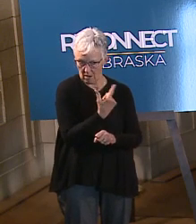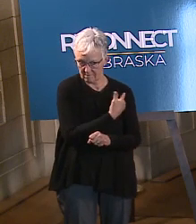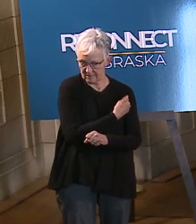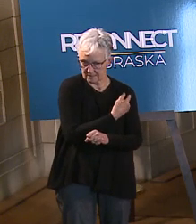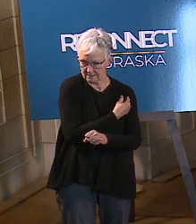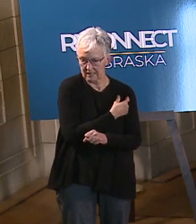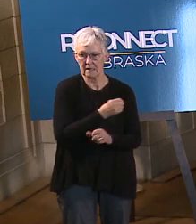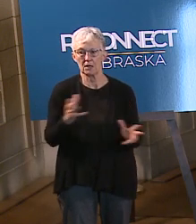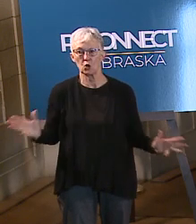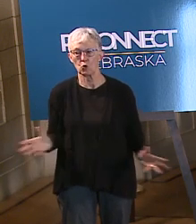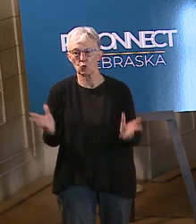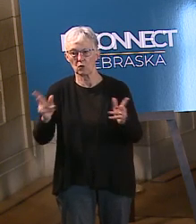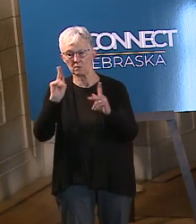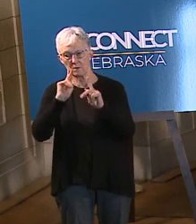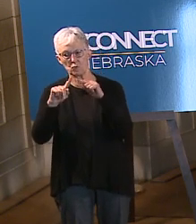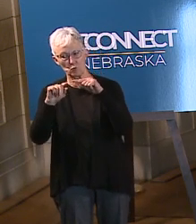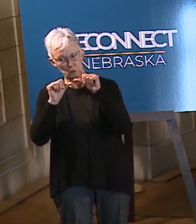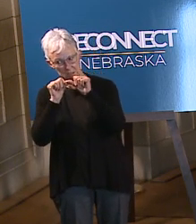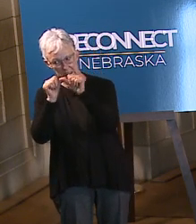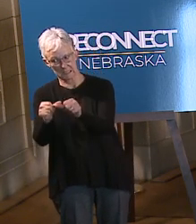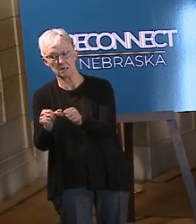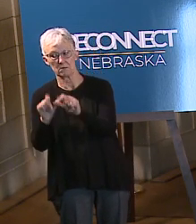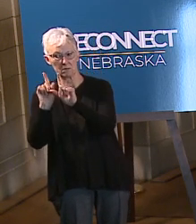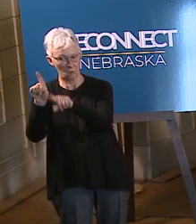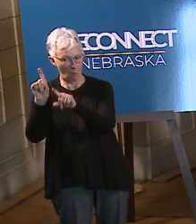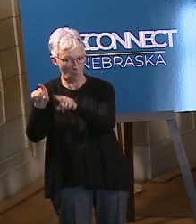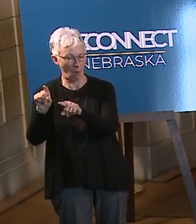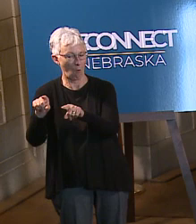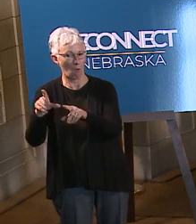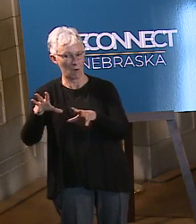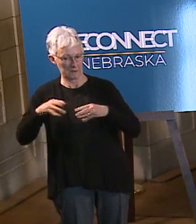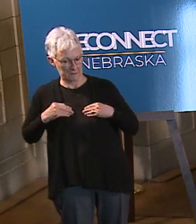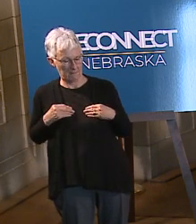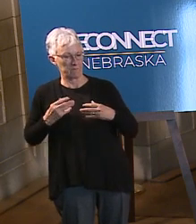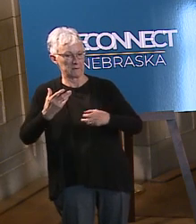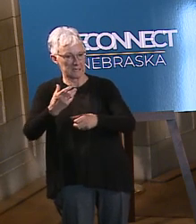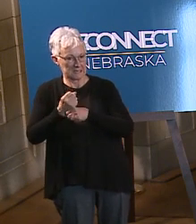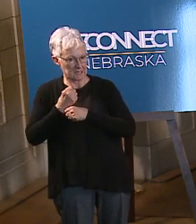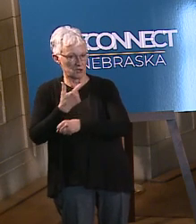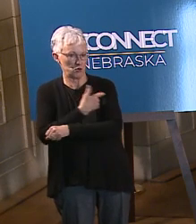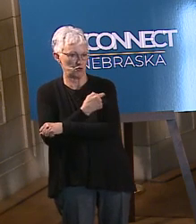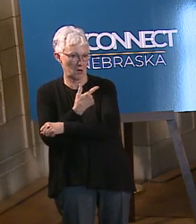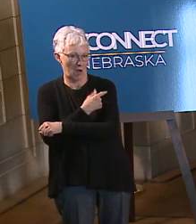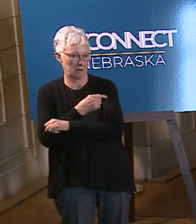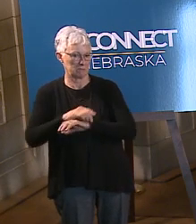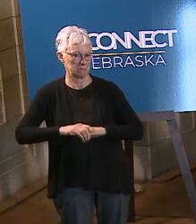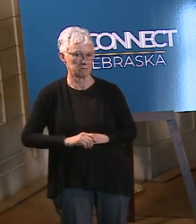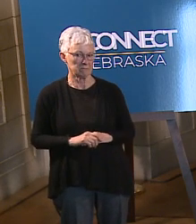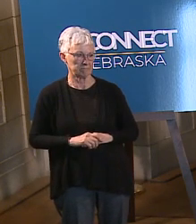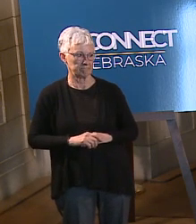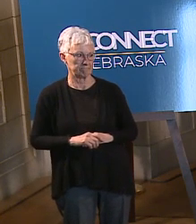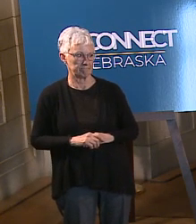975,000 NEBRASKANS HAVE RECEIVED AT LEAST ONE VACCINE, AND WE ENCOURAGE PEOPLE TO CONTINUE TO GET VACCINATED.